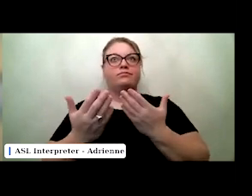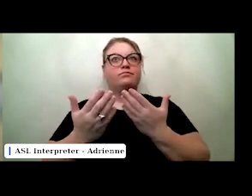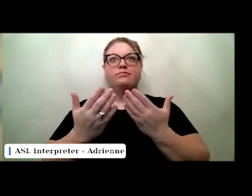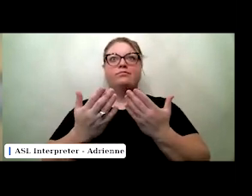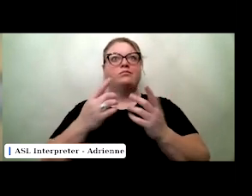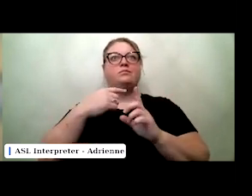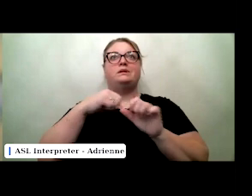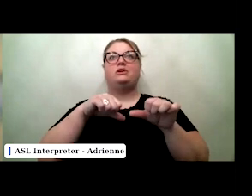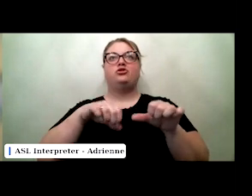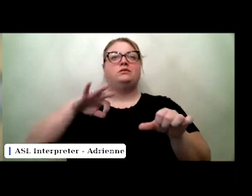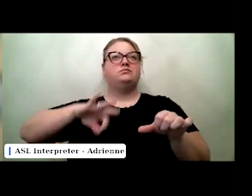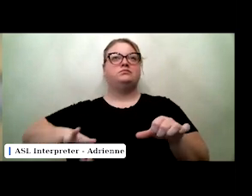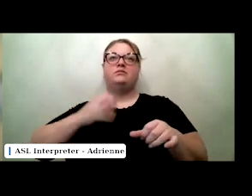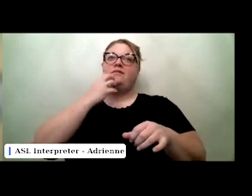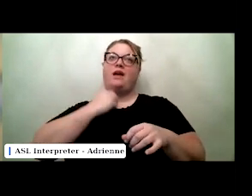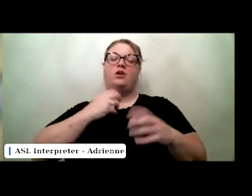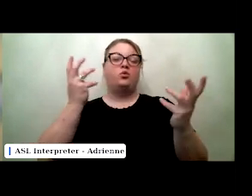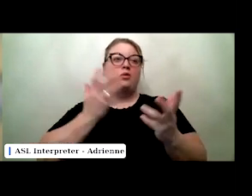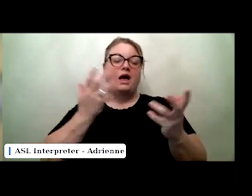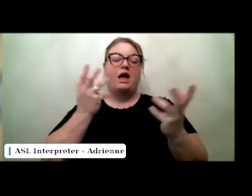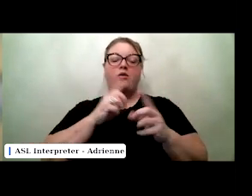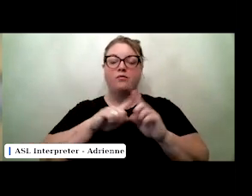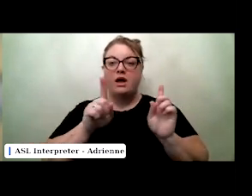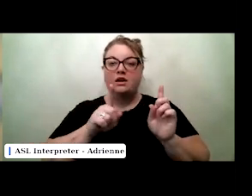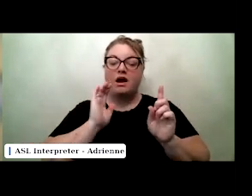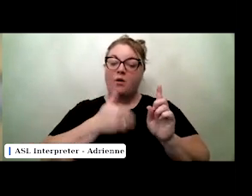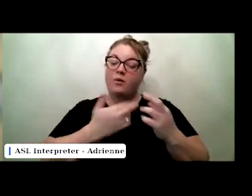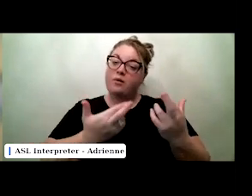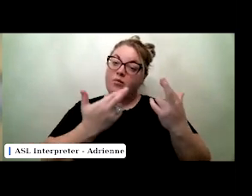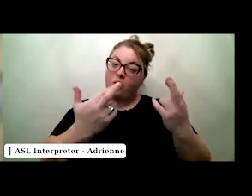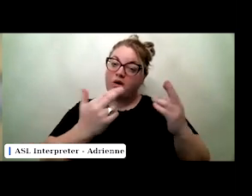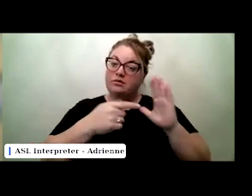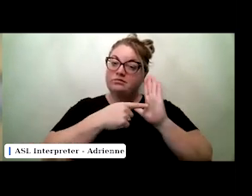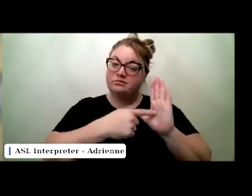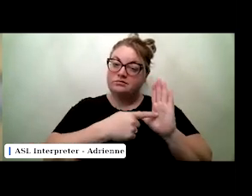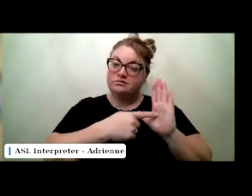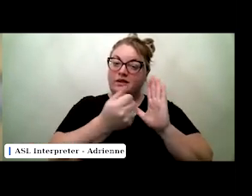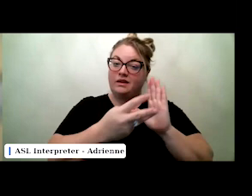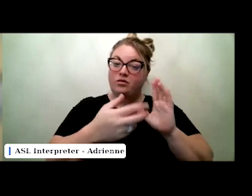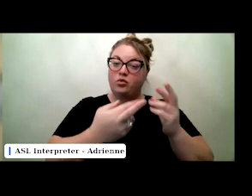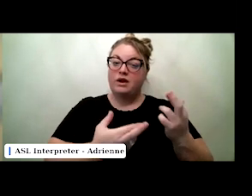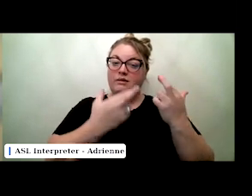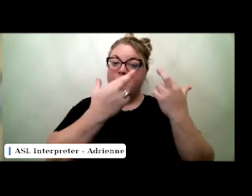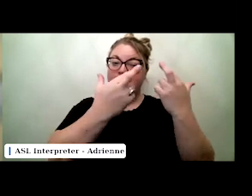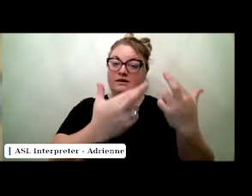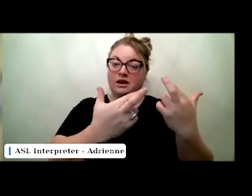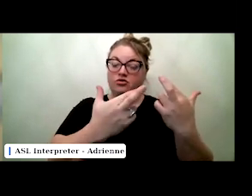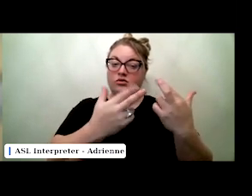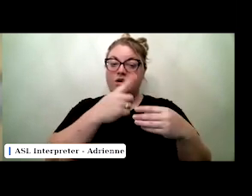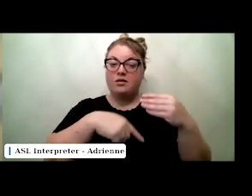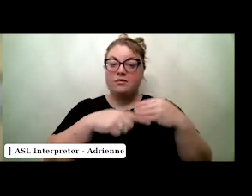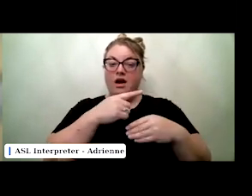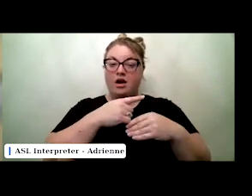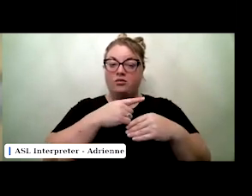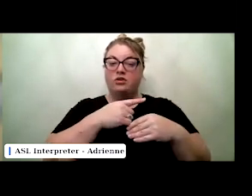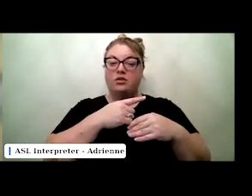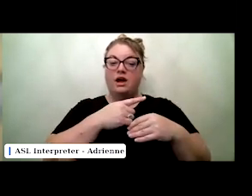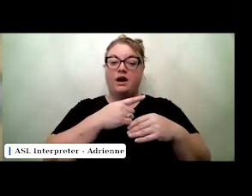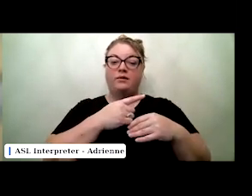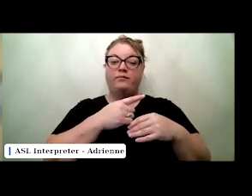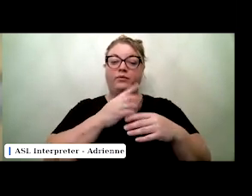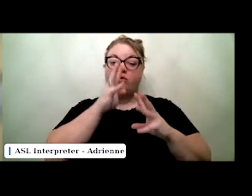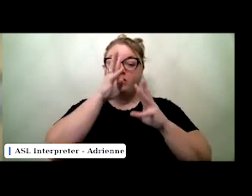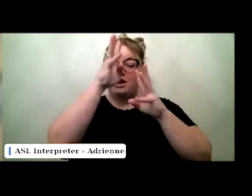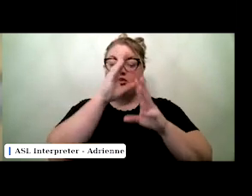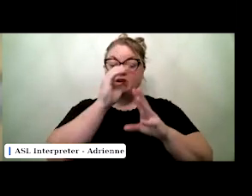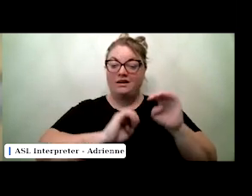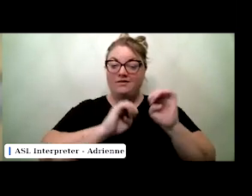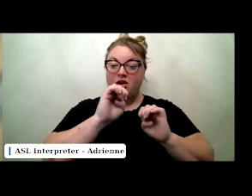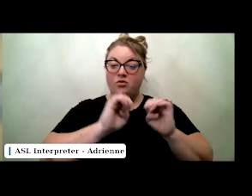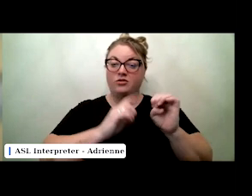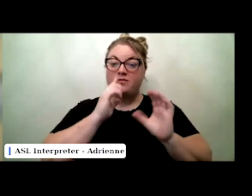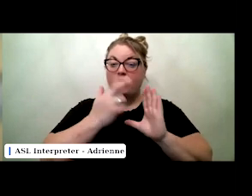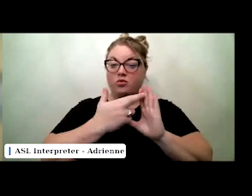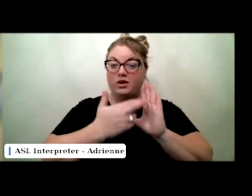And our report highlights several recommendations around the creation and evaluation of registries.